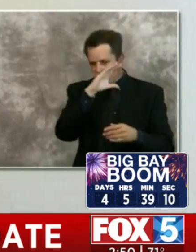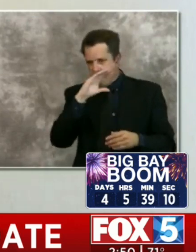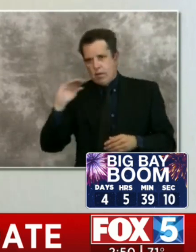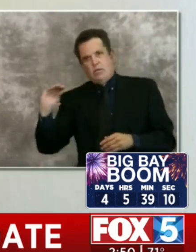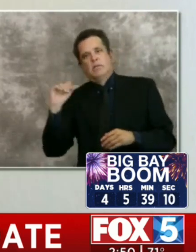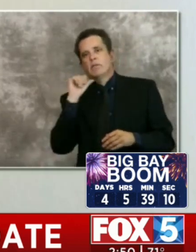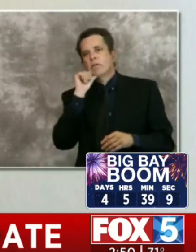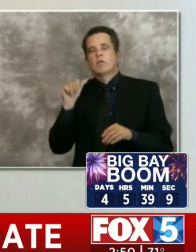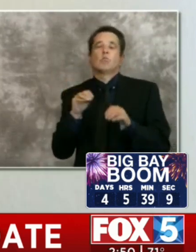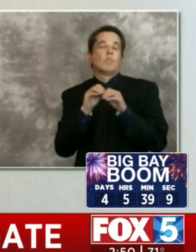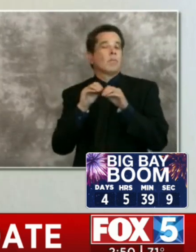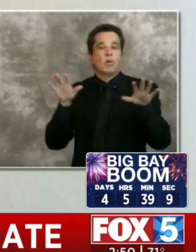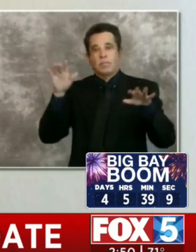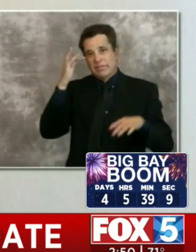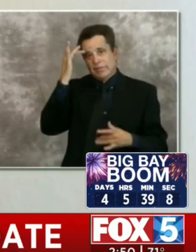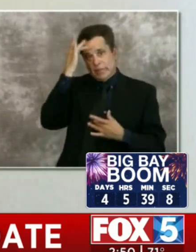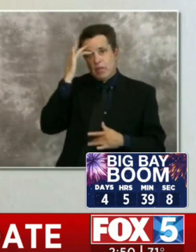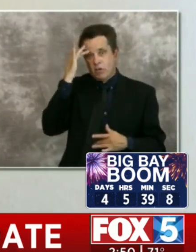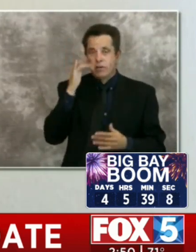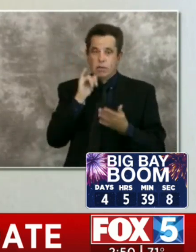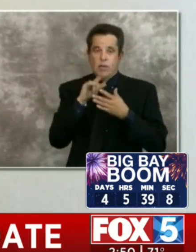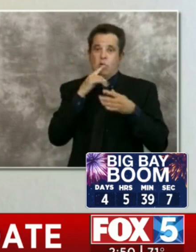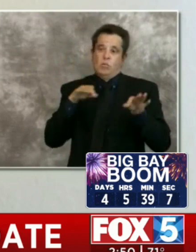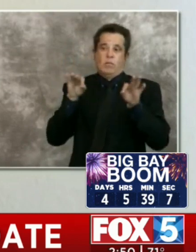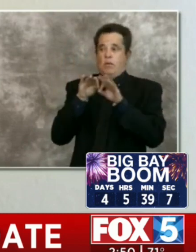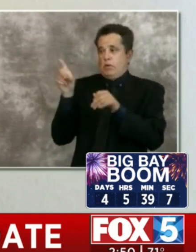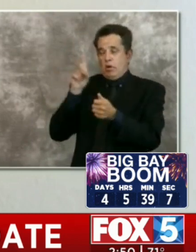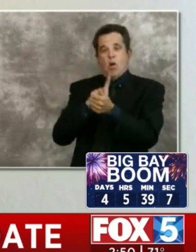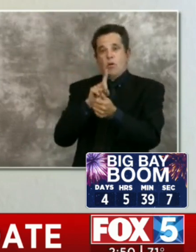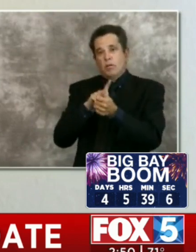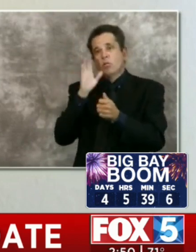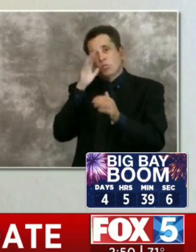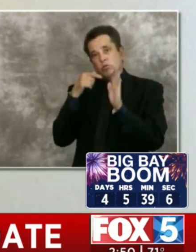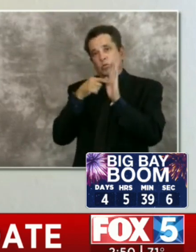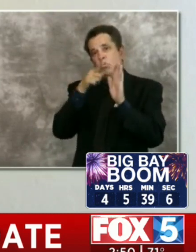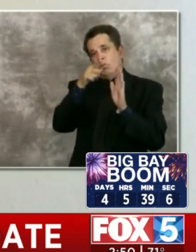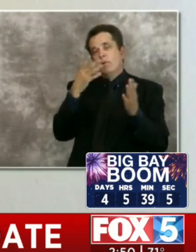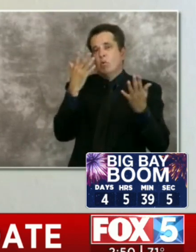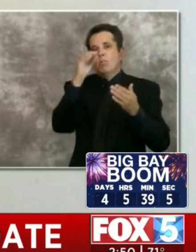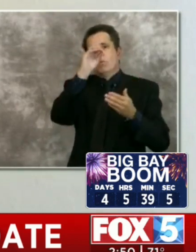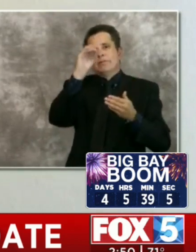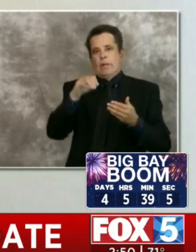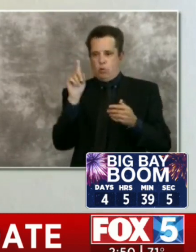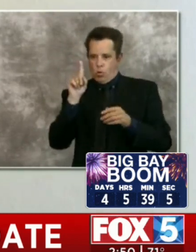THE OUTBREAKS AND WHAT WE THINK CAN BET HELP US FLATTEN THE CURVE WHAT YOU WILL SEE.